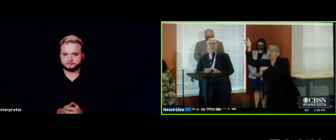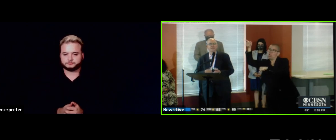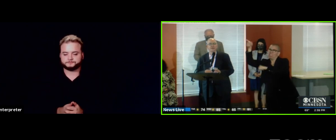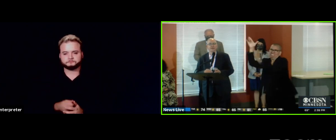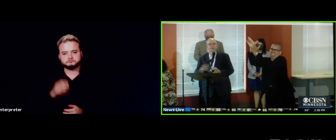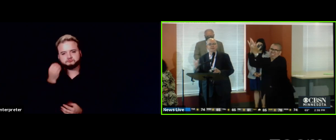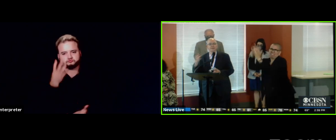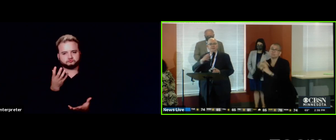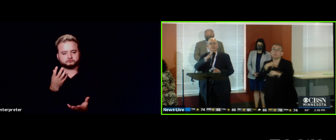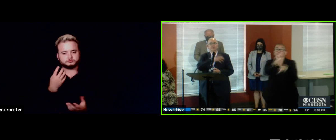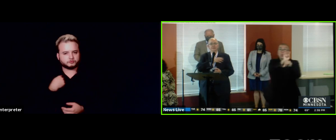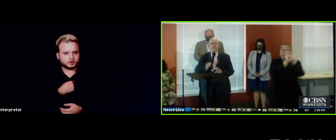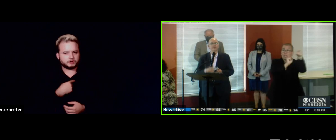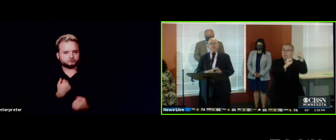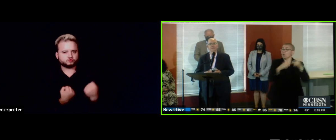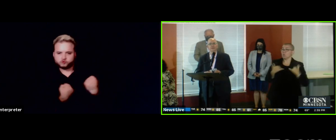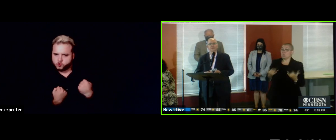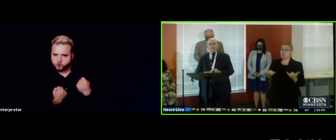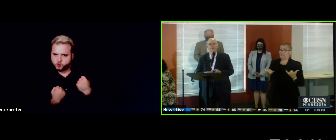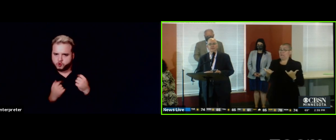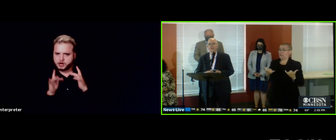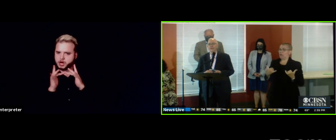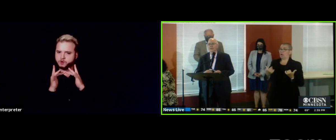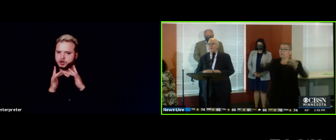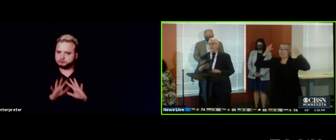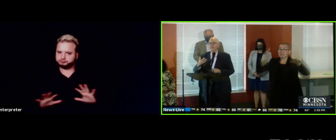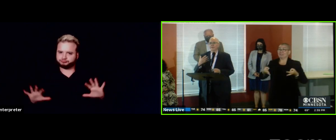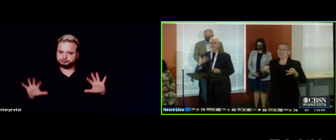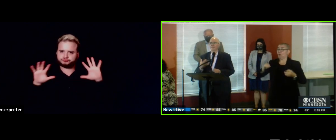to just decide a percent for different parts of the state but a hundred million, you put